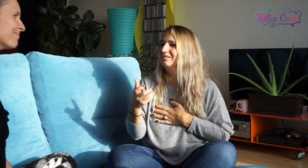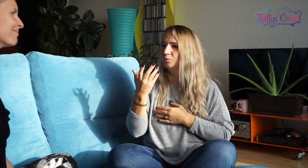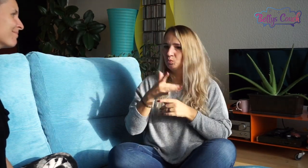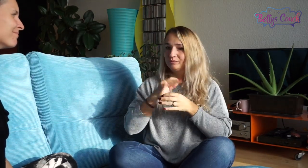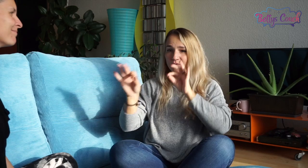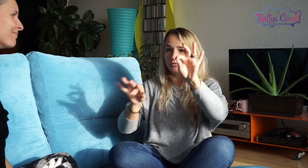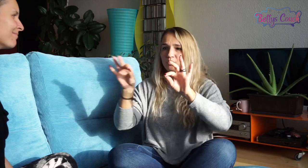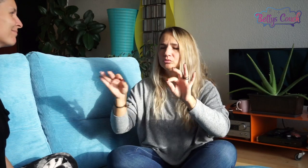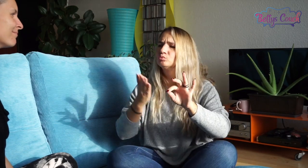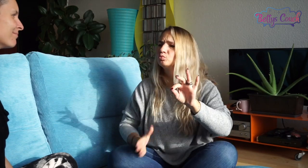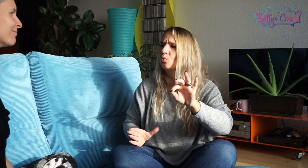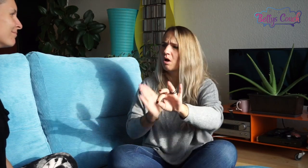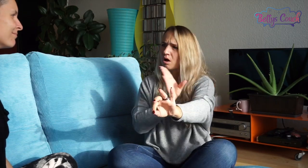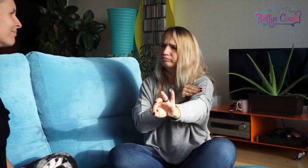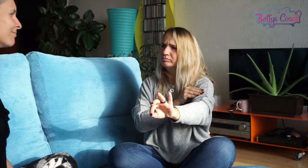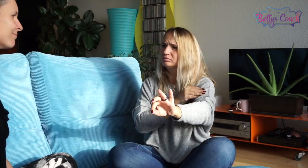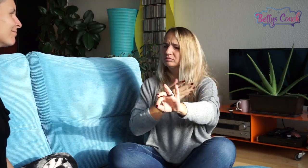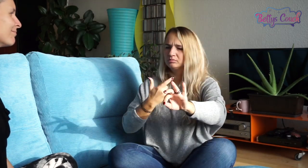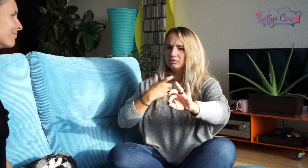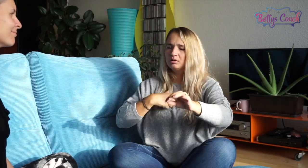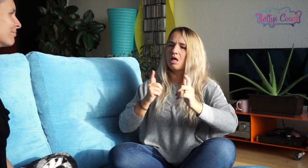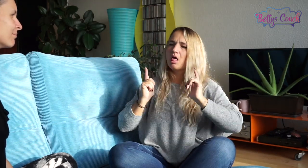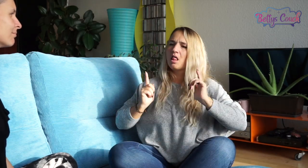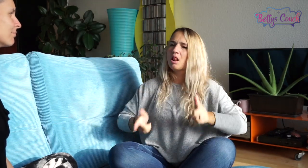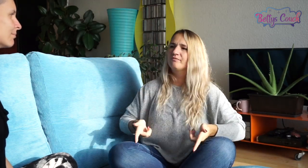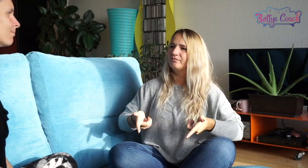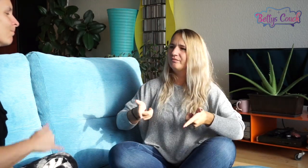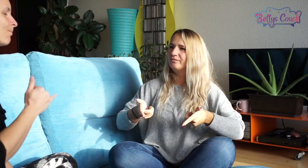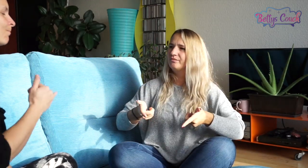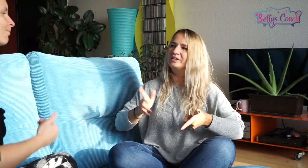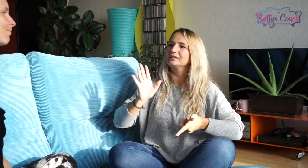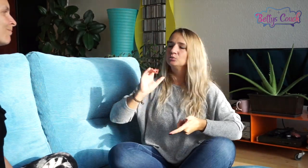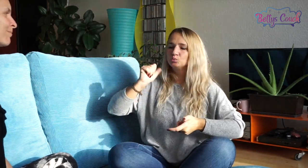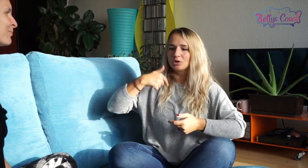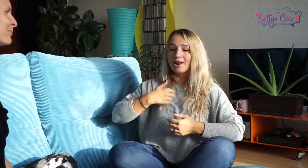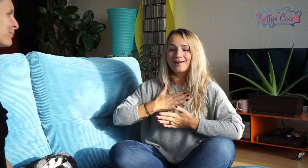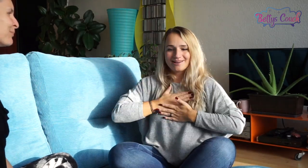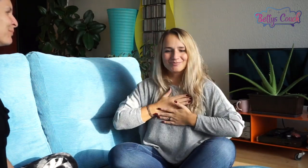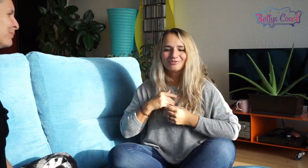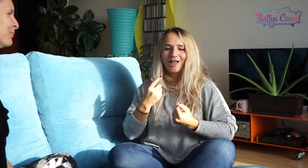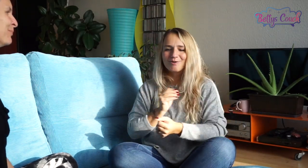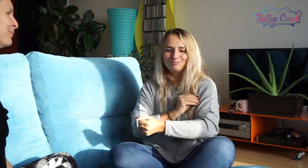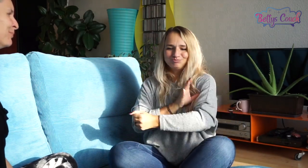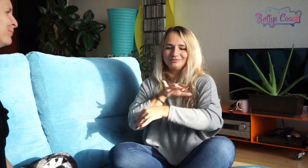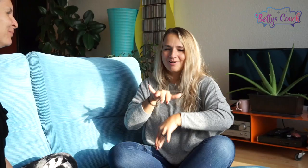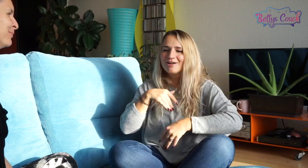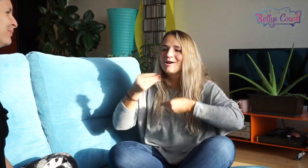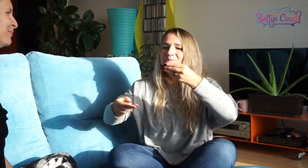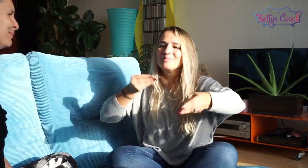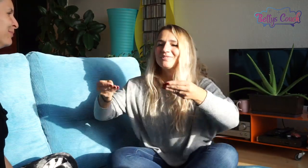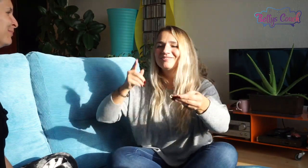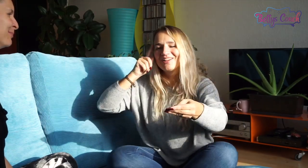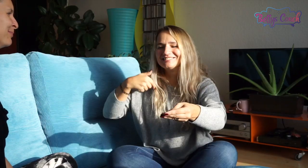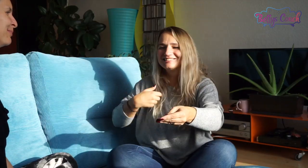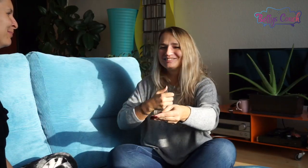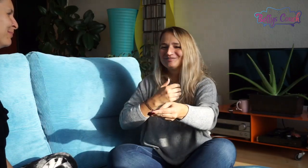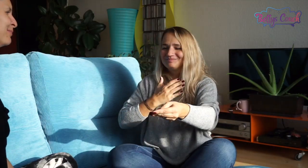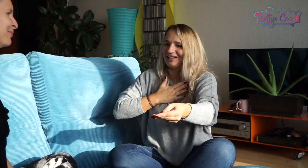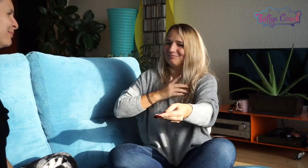If you do everything just for others, you will exhaust & neglect yourself. If I love myself in the first place, then I have enough strength to be there for others.